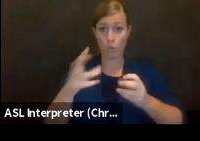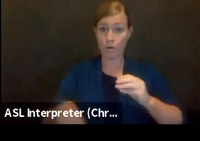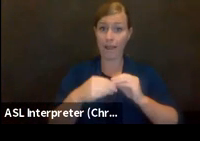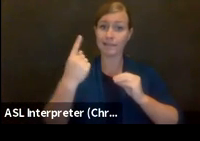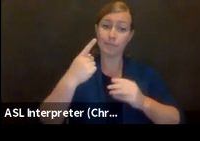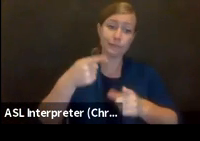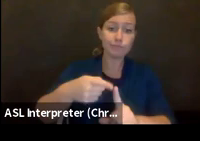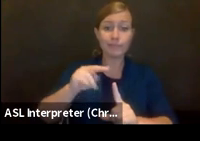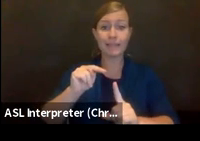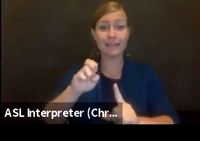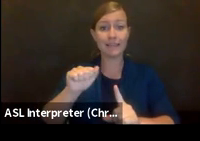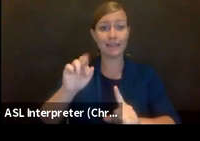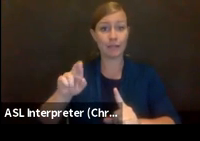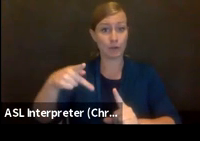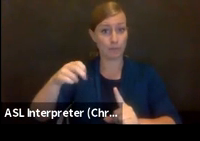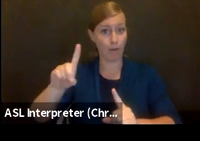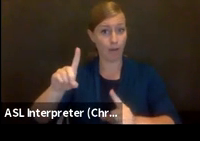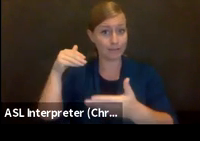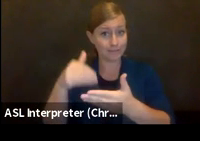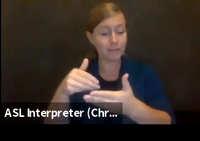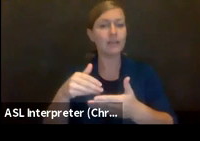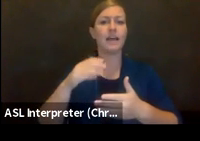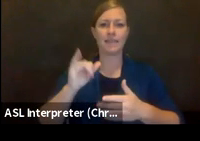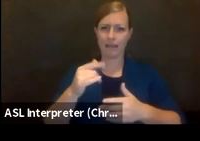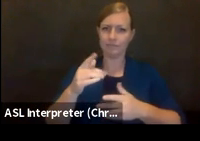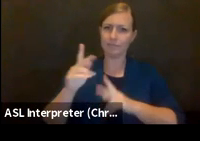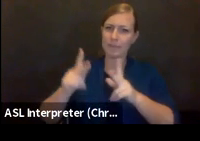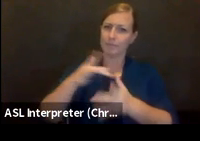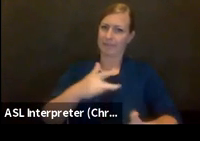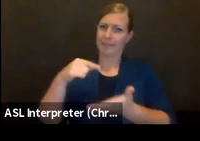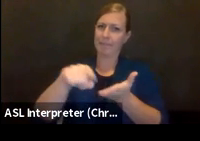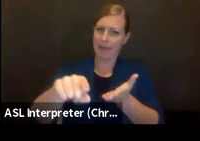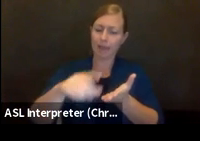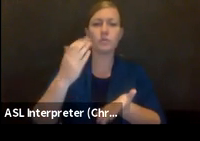ESD 189 - Amy Colburn: Generally people pay for that. It's a subscription, that the district may or may not use or a school